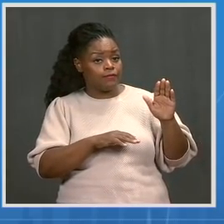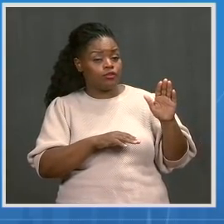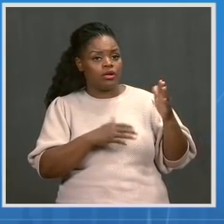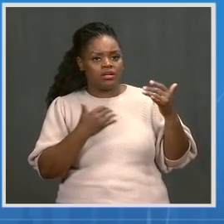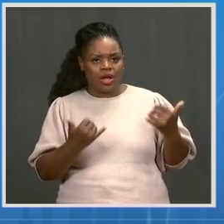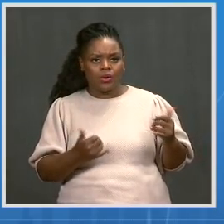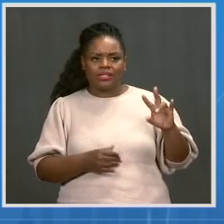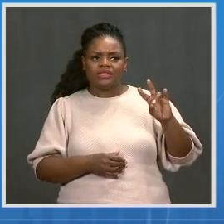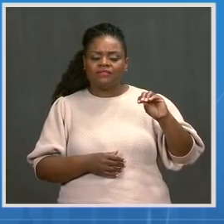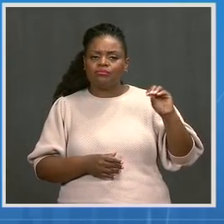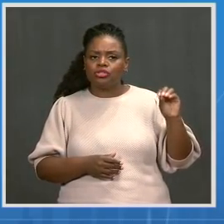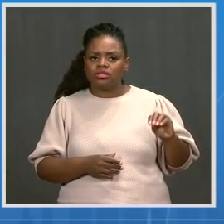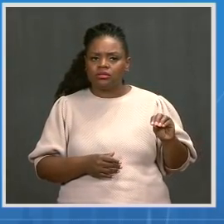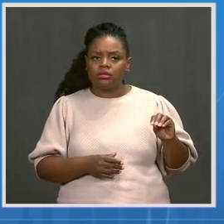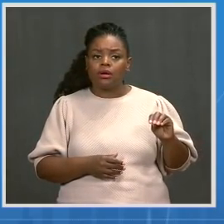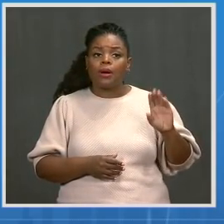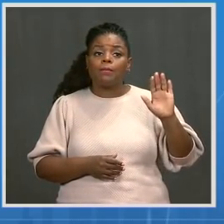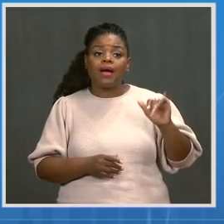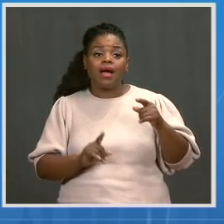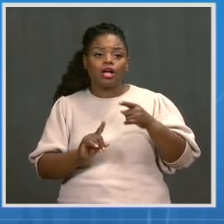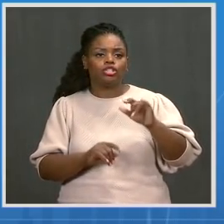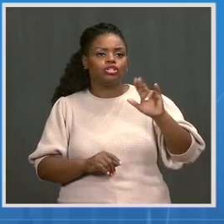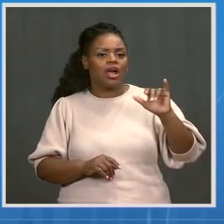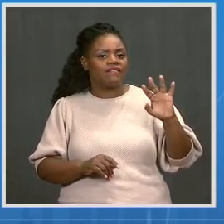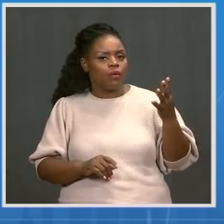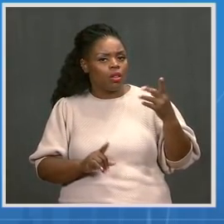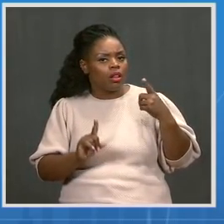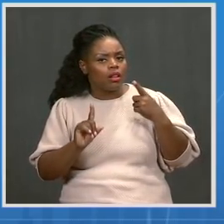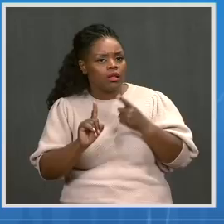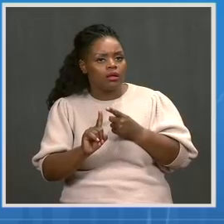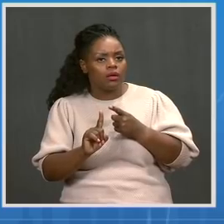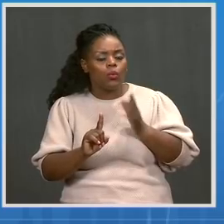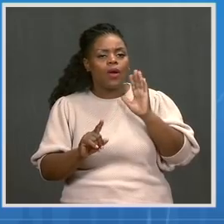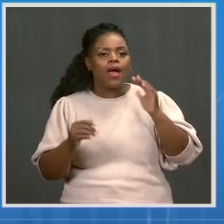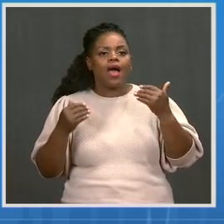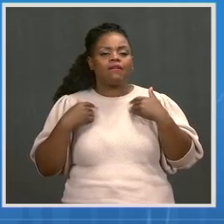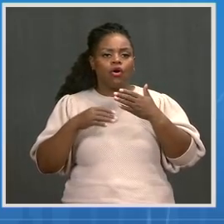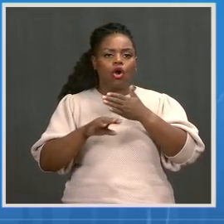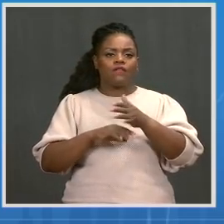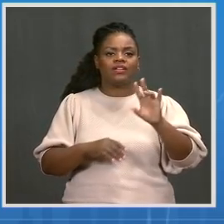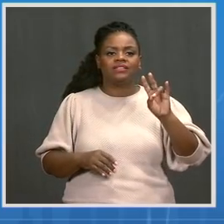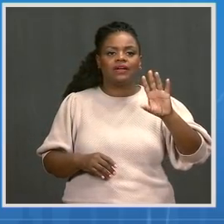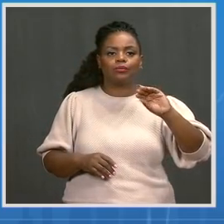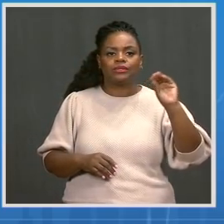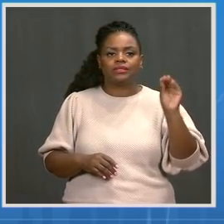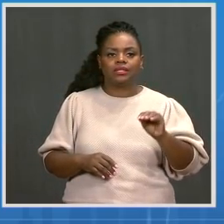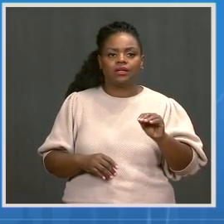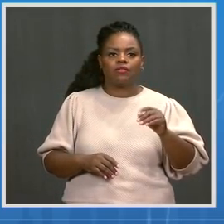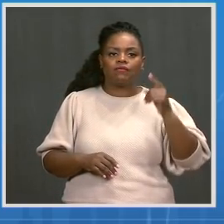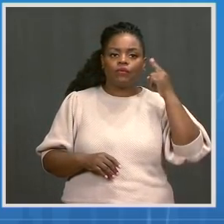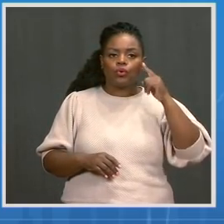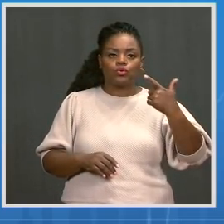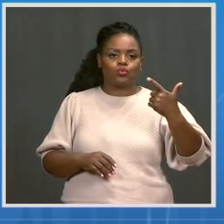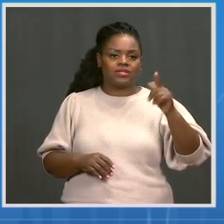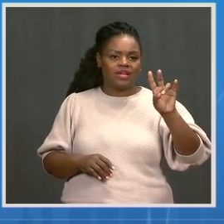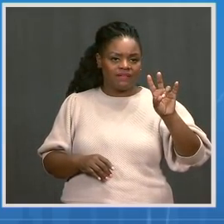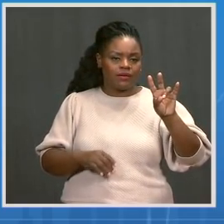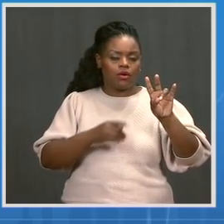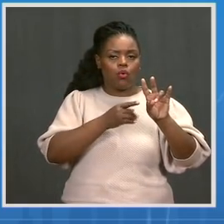By July 4th, we'll be over 70 percent for 27 and over. And within a few weeks, we will be over 70 percent --